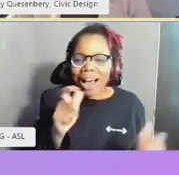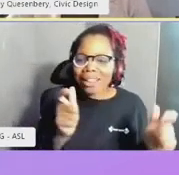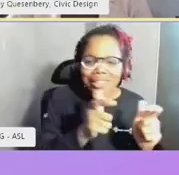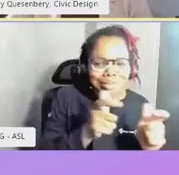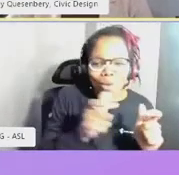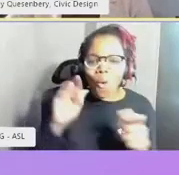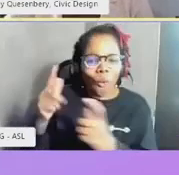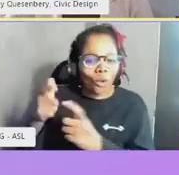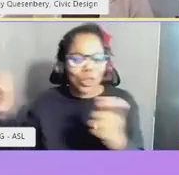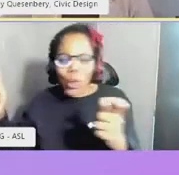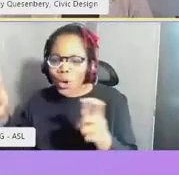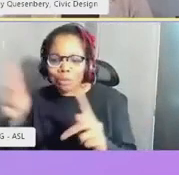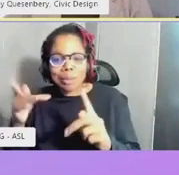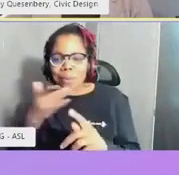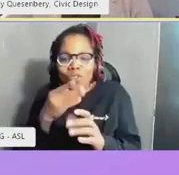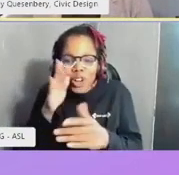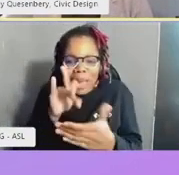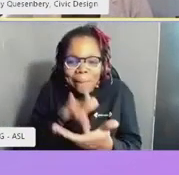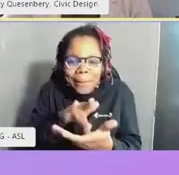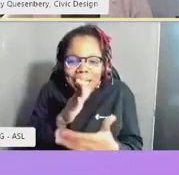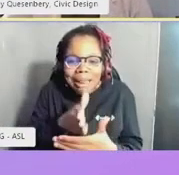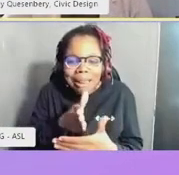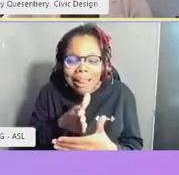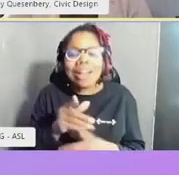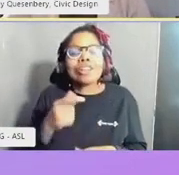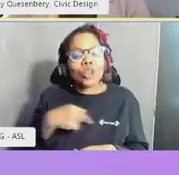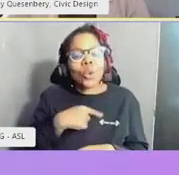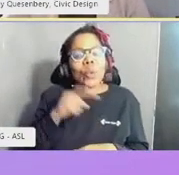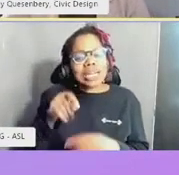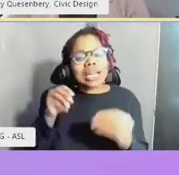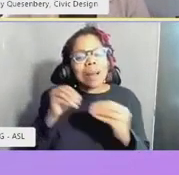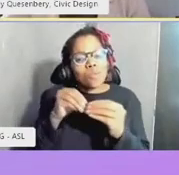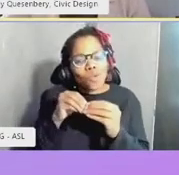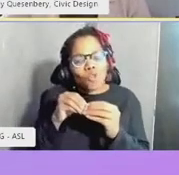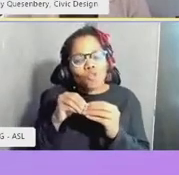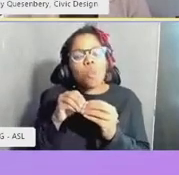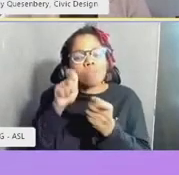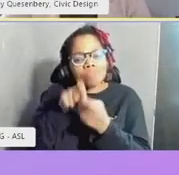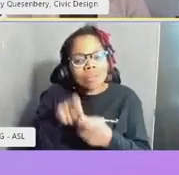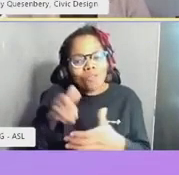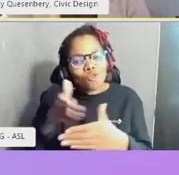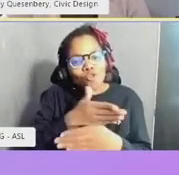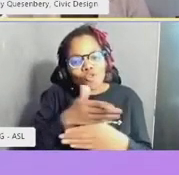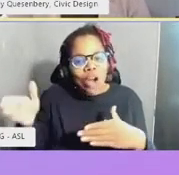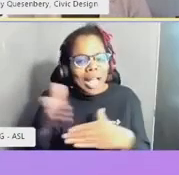wanted on their ballot in system was the voting in that middle gap that was neither the small text or the largest